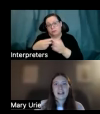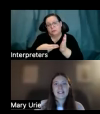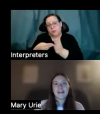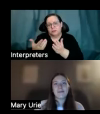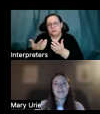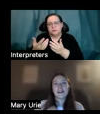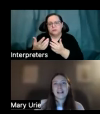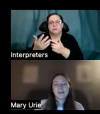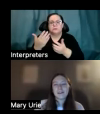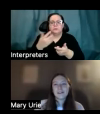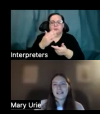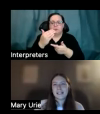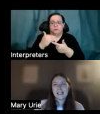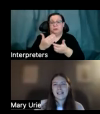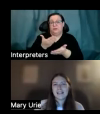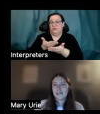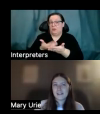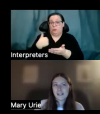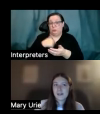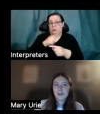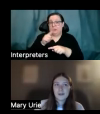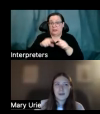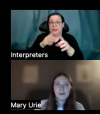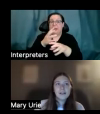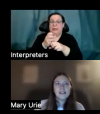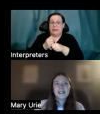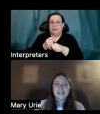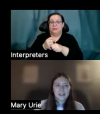fact that we are not able to get services to those people, that's